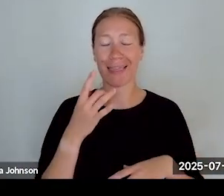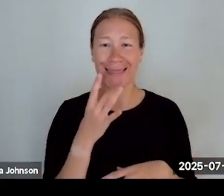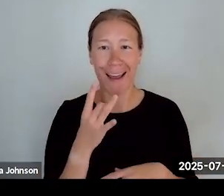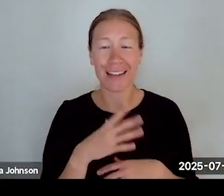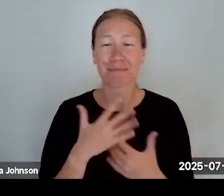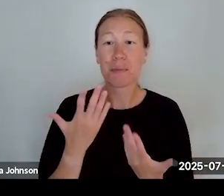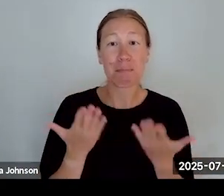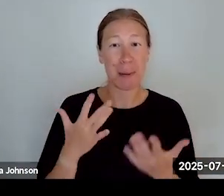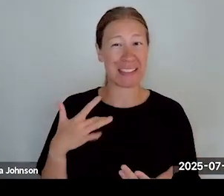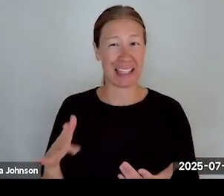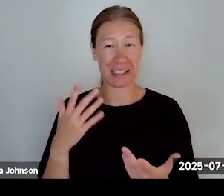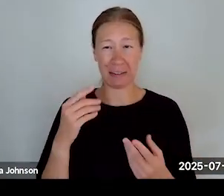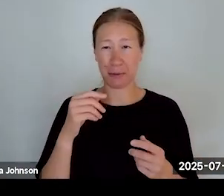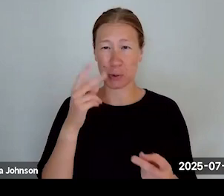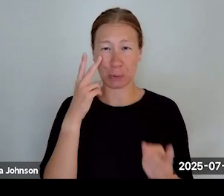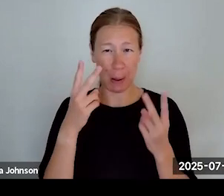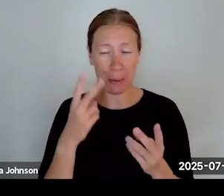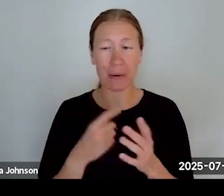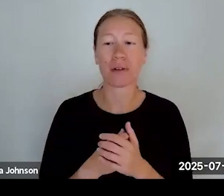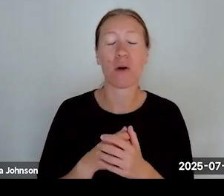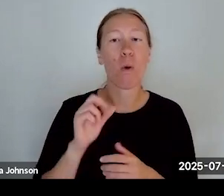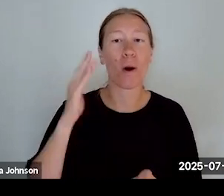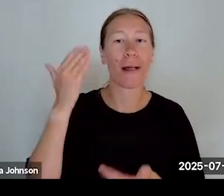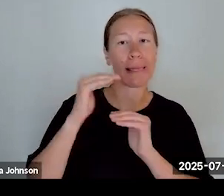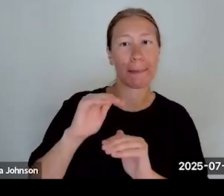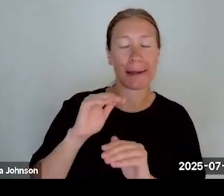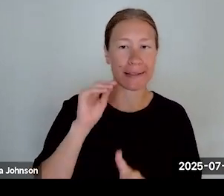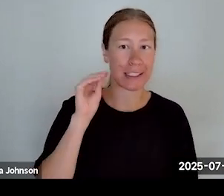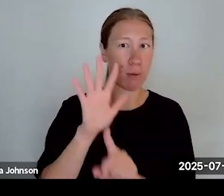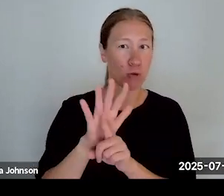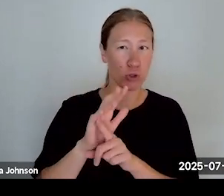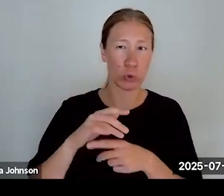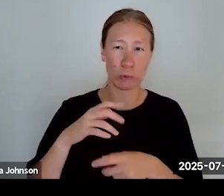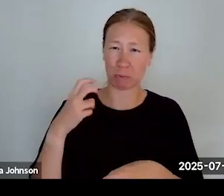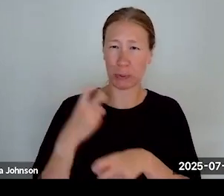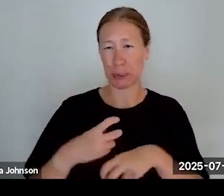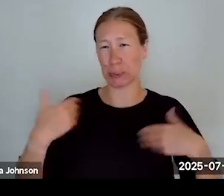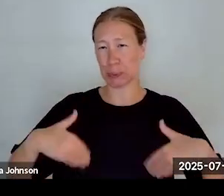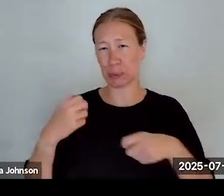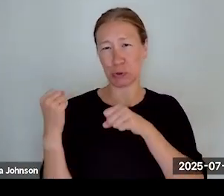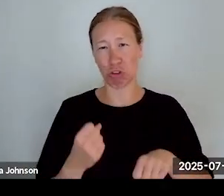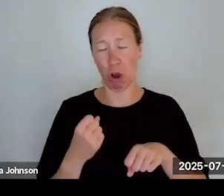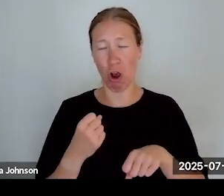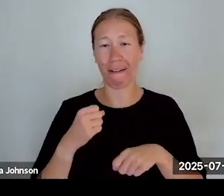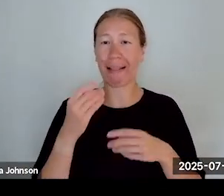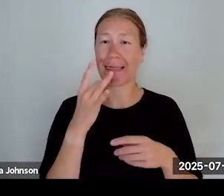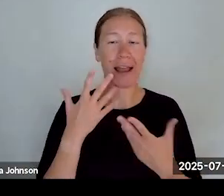and those who would like to darken their work area or limit exposure to harsh overhead lighting without a high burden on modifying the facility